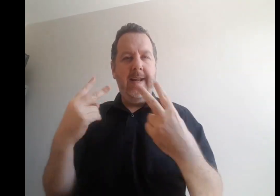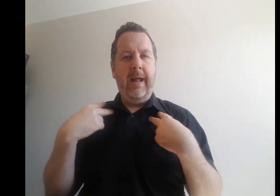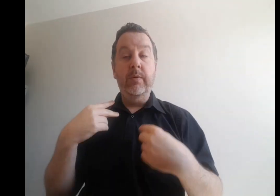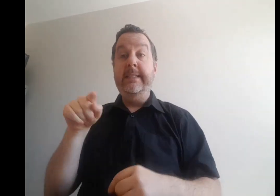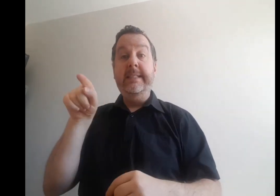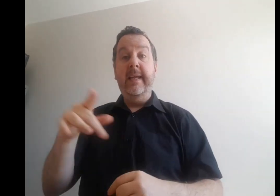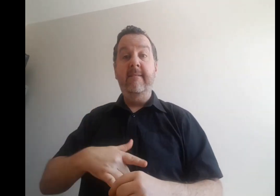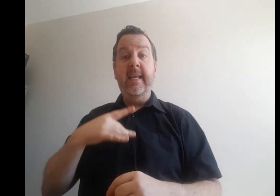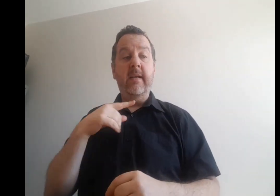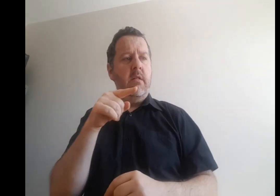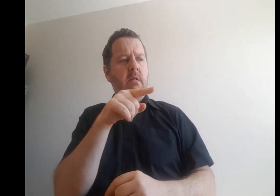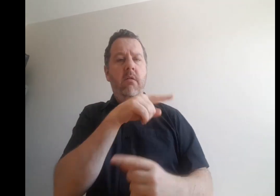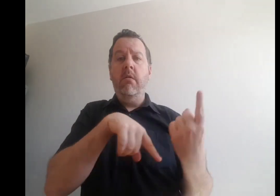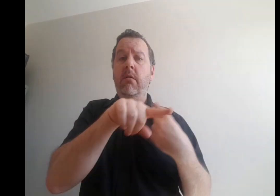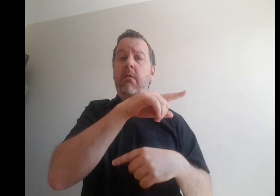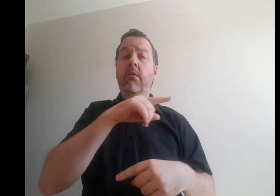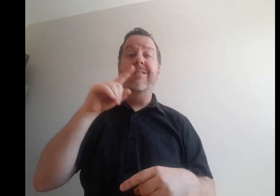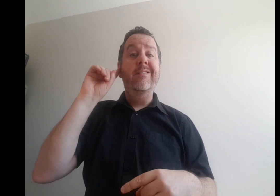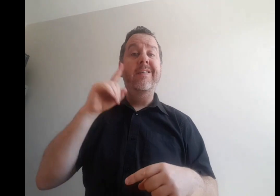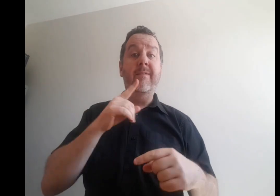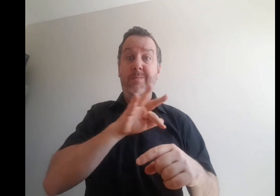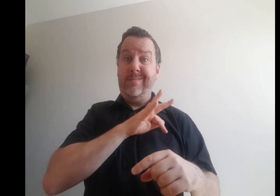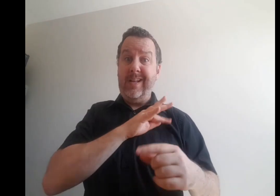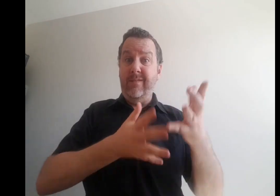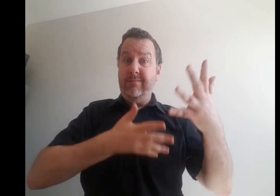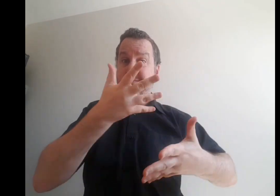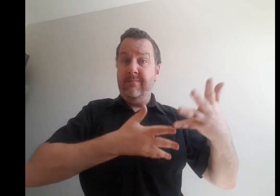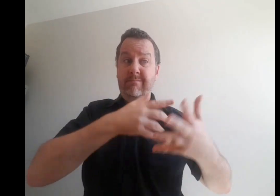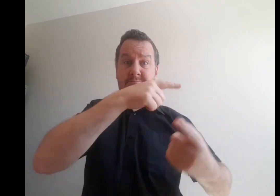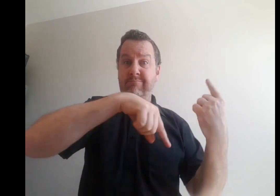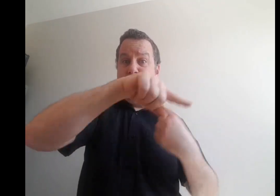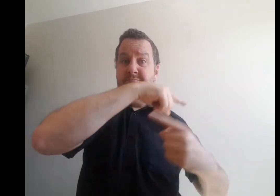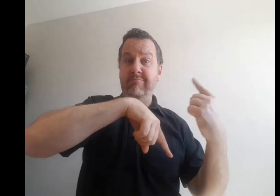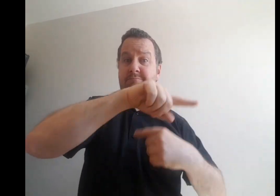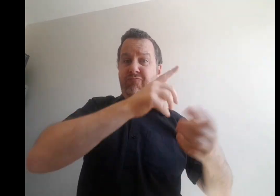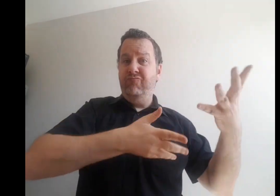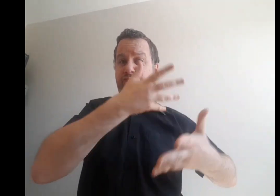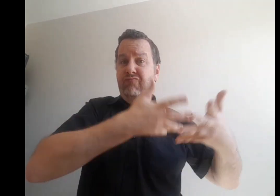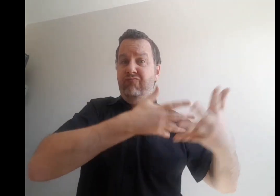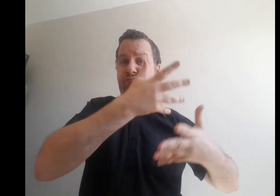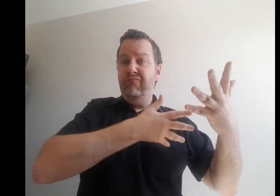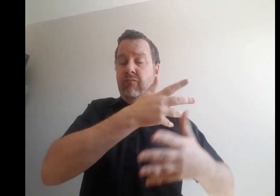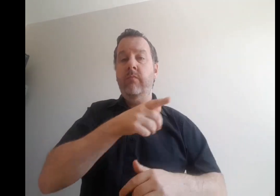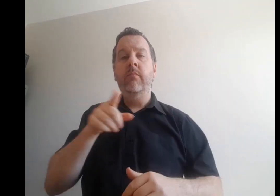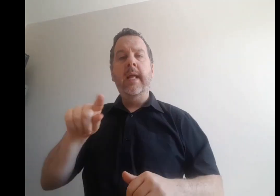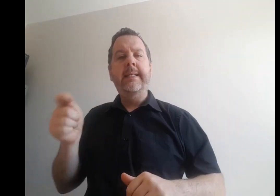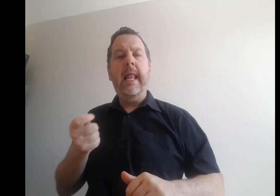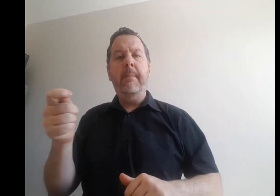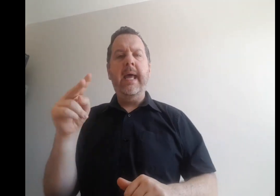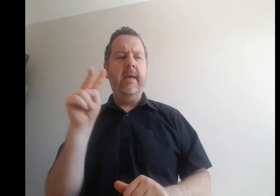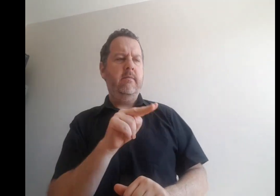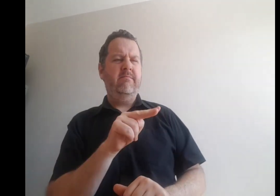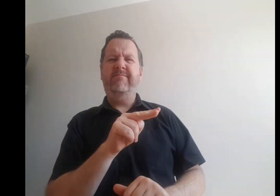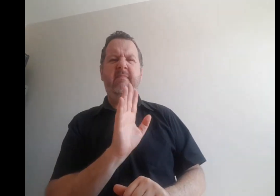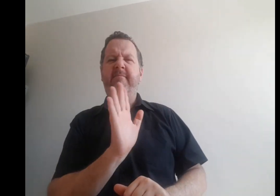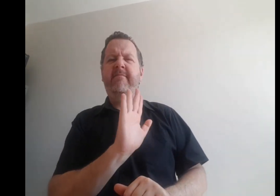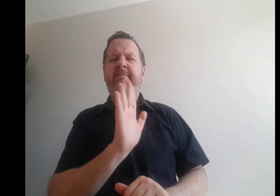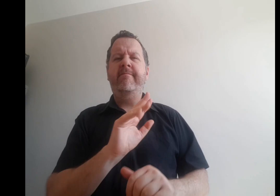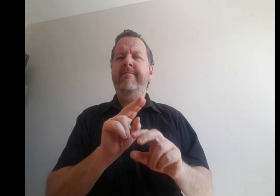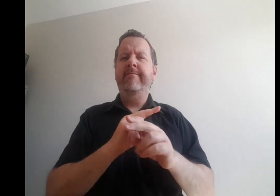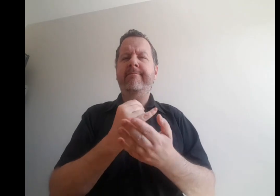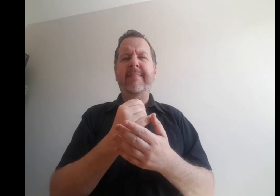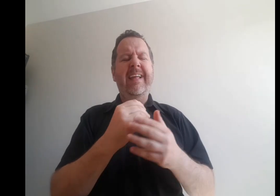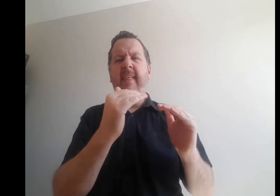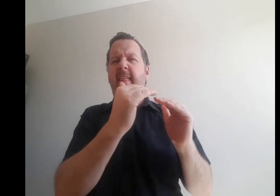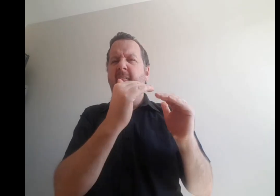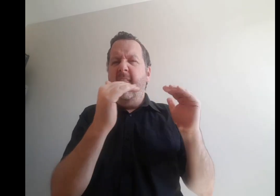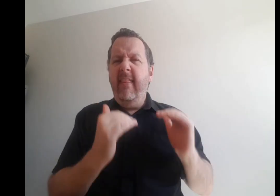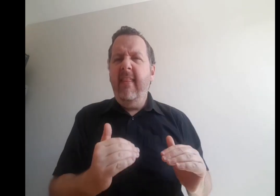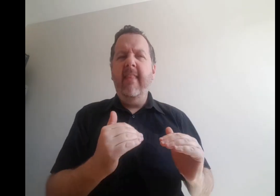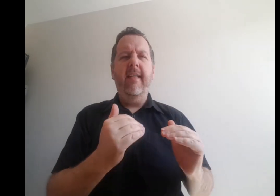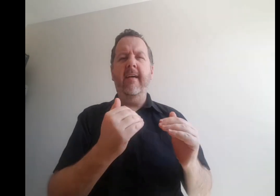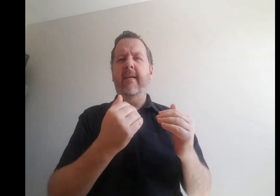He saw deaf people's use of it amongst themselves as imperfect, not having any grammar,